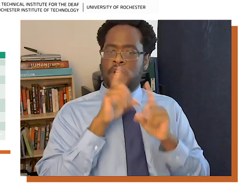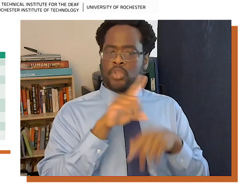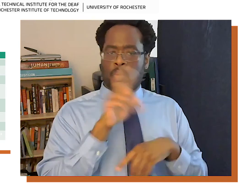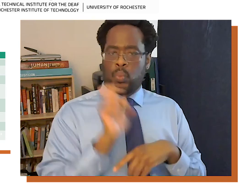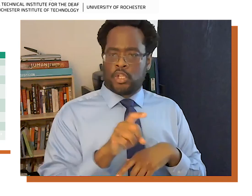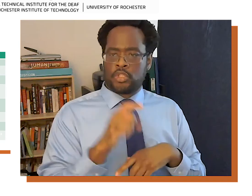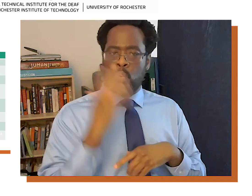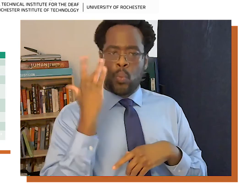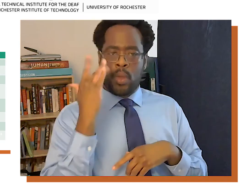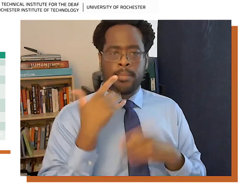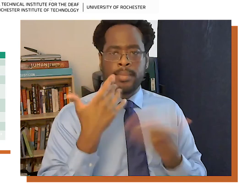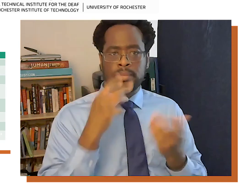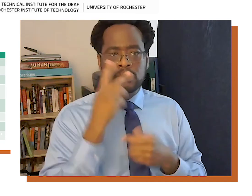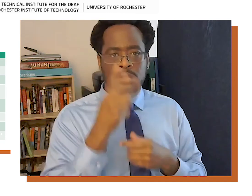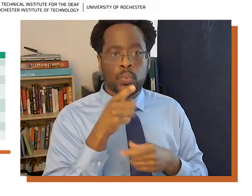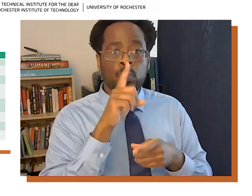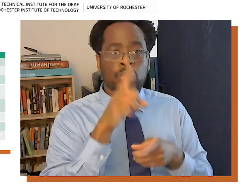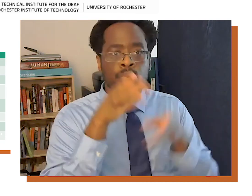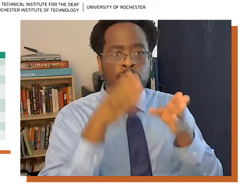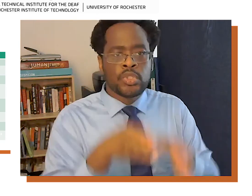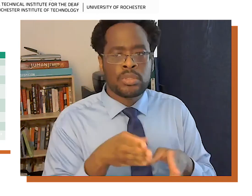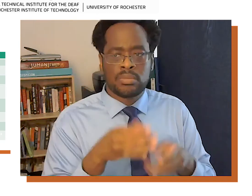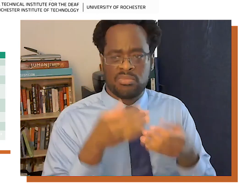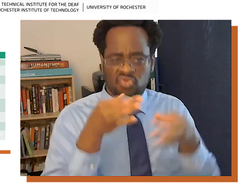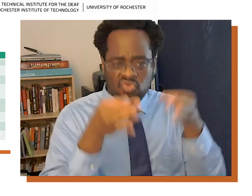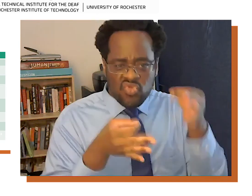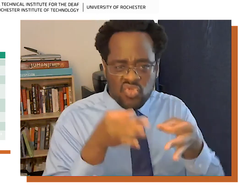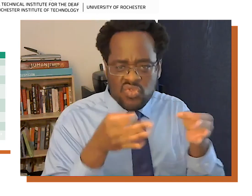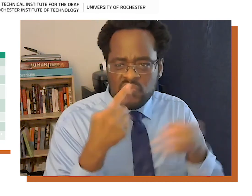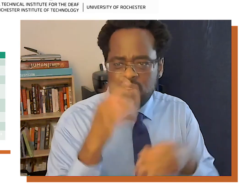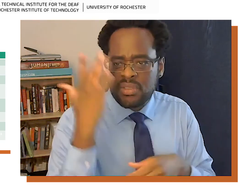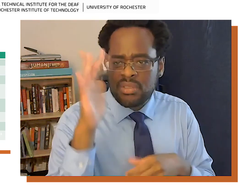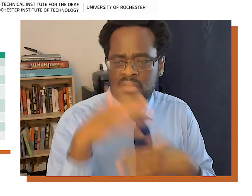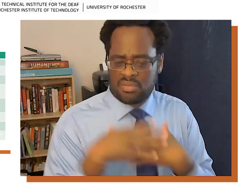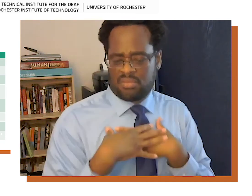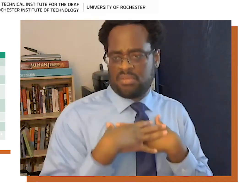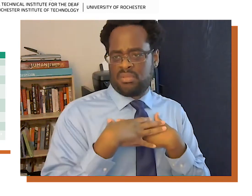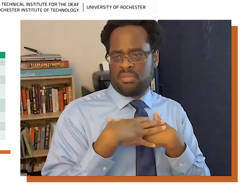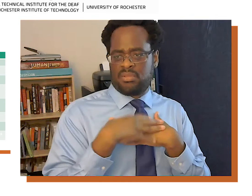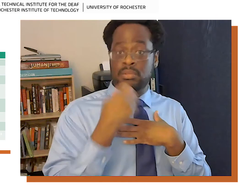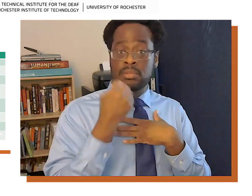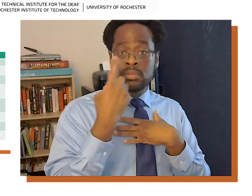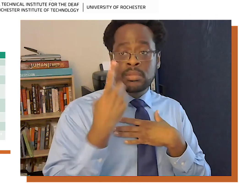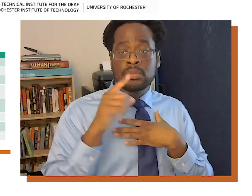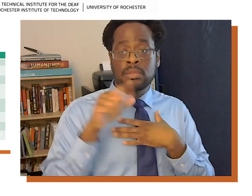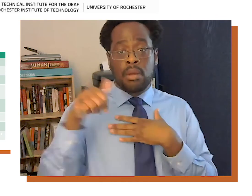on the Signed English portion, which I thought was really interesting, so you are looking at a person and the way they sign